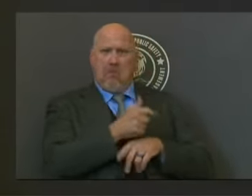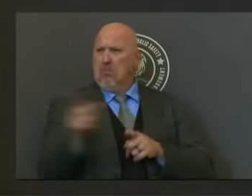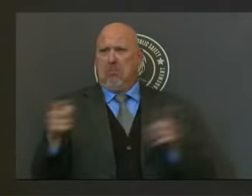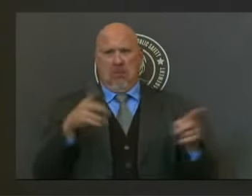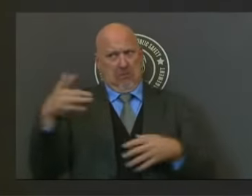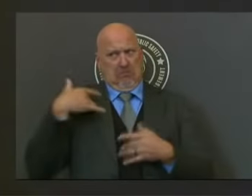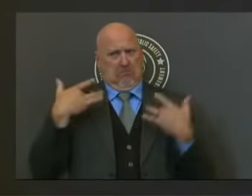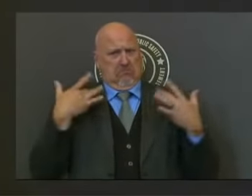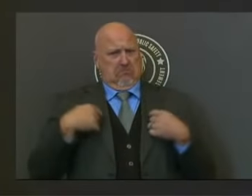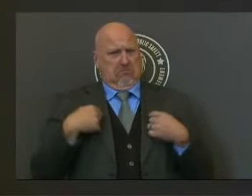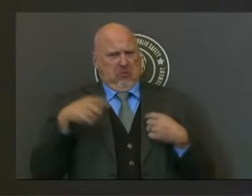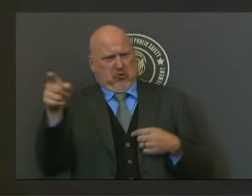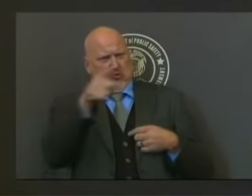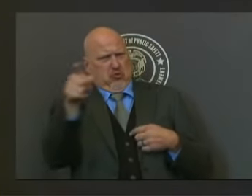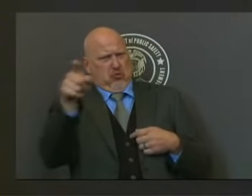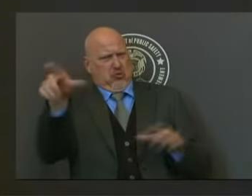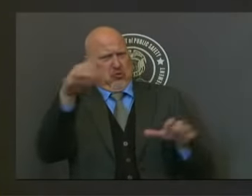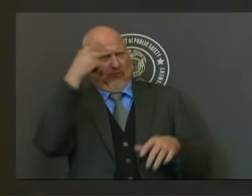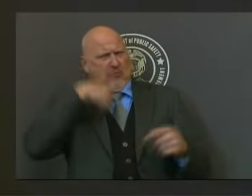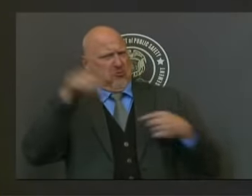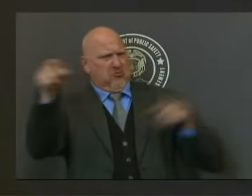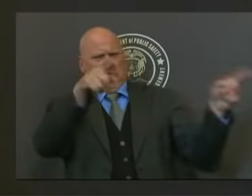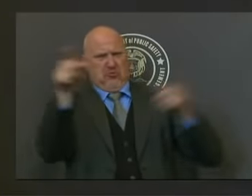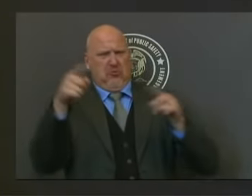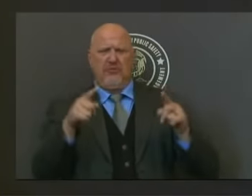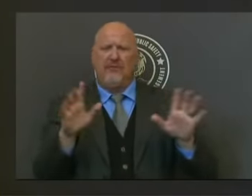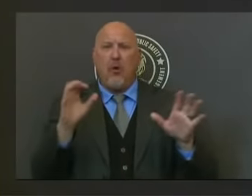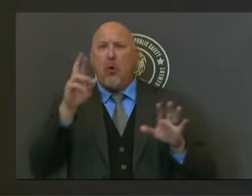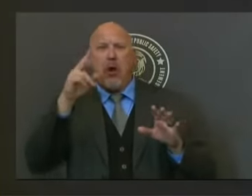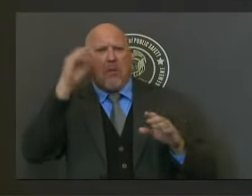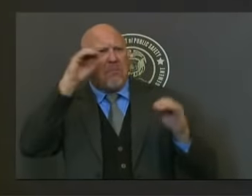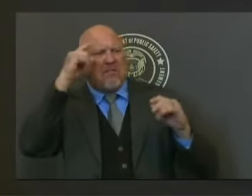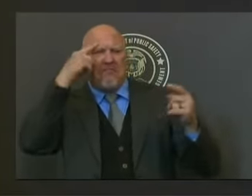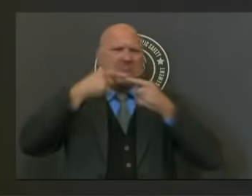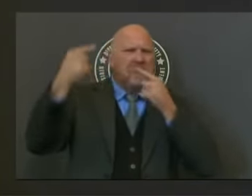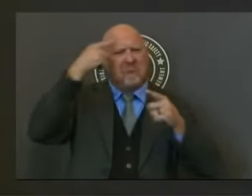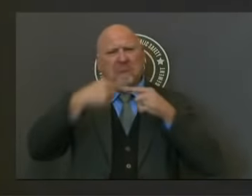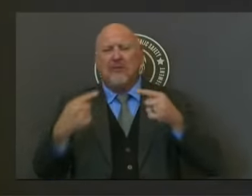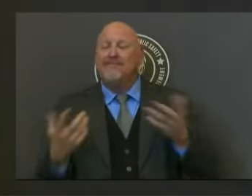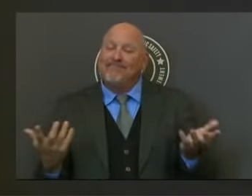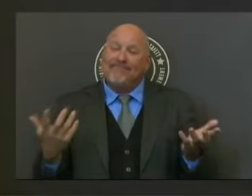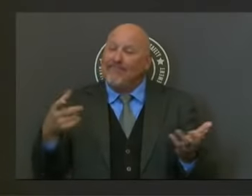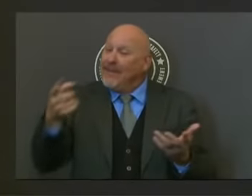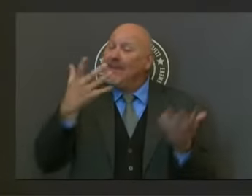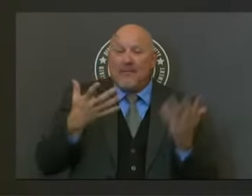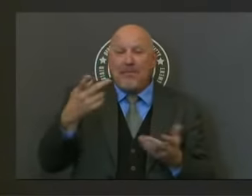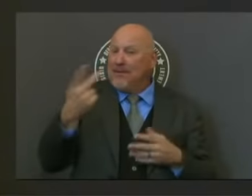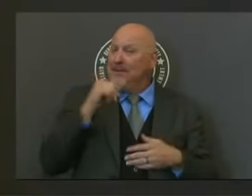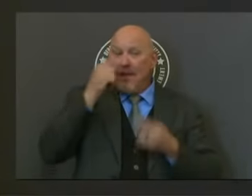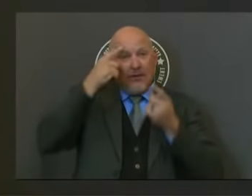I can respect that let's support each other and find ways we can